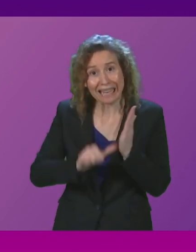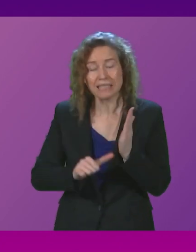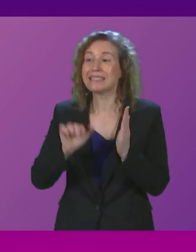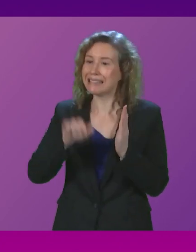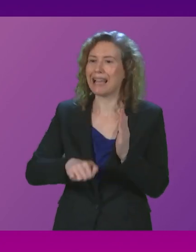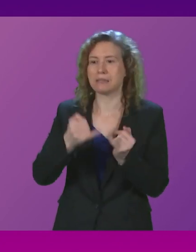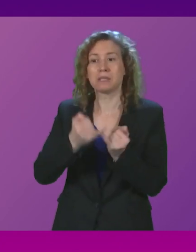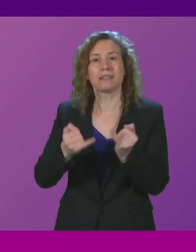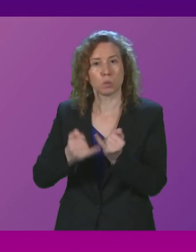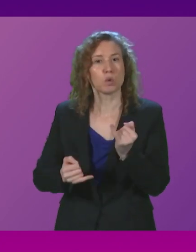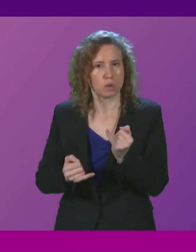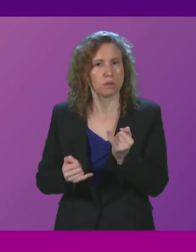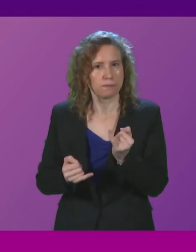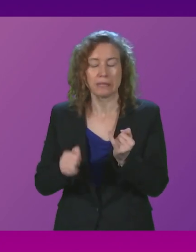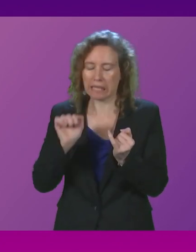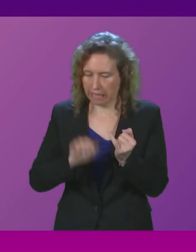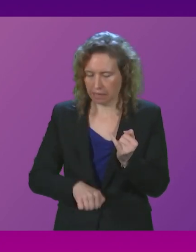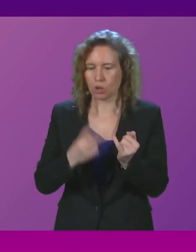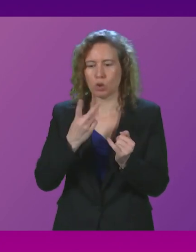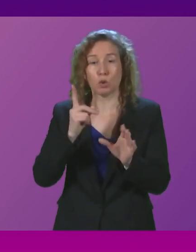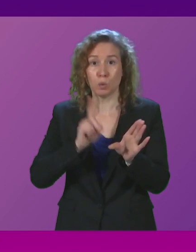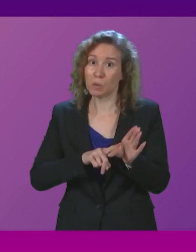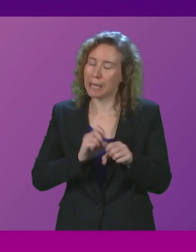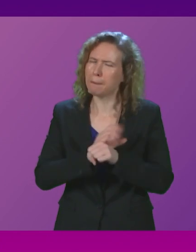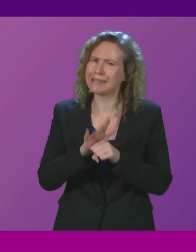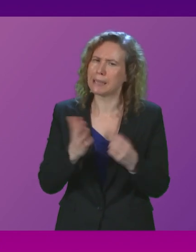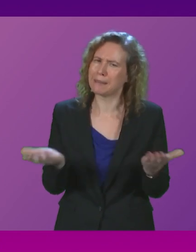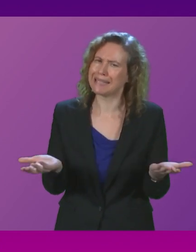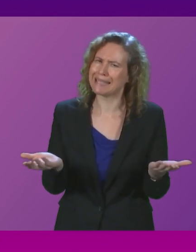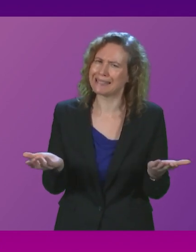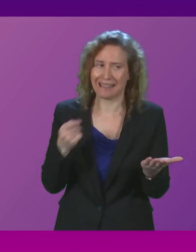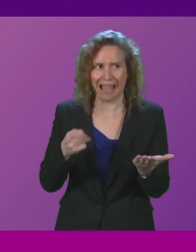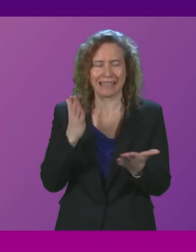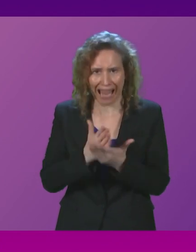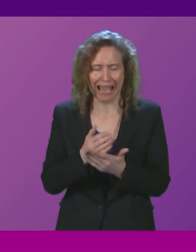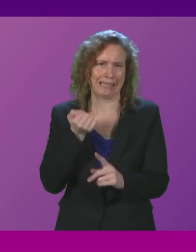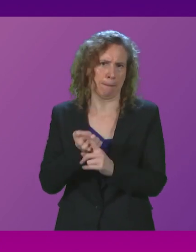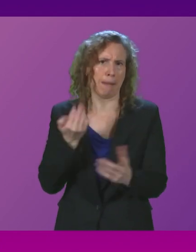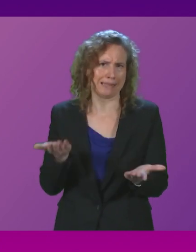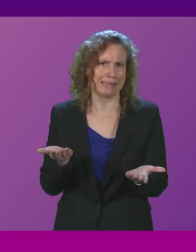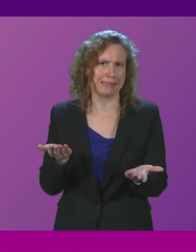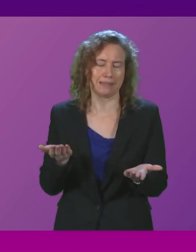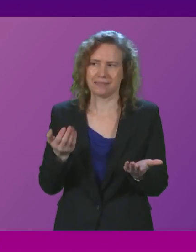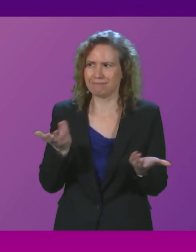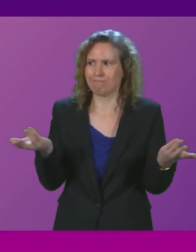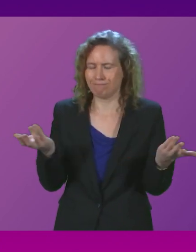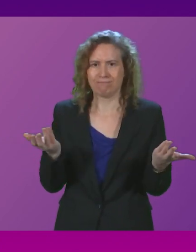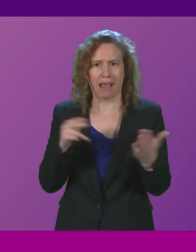There has been a two-year pandemic, which has had a significant impact on waiting times in our national health service.